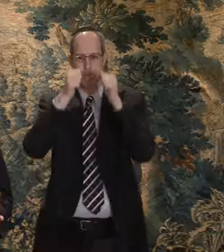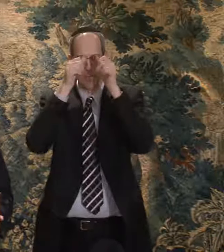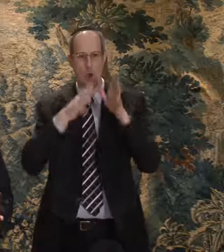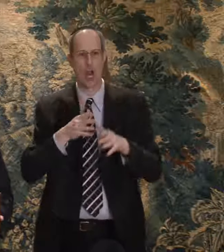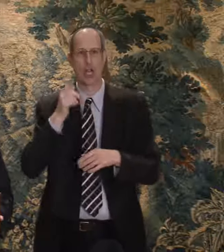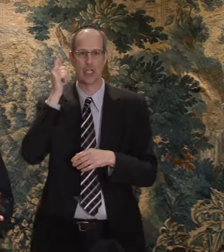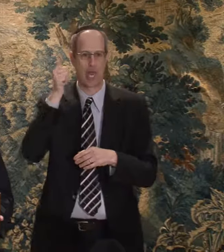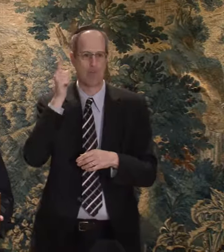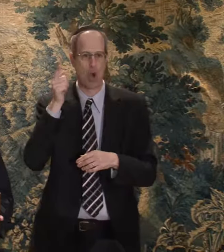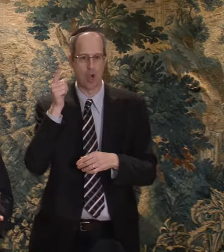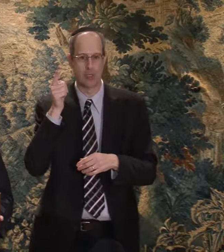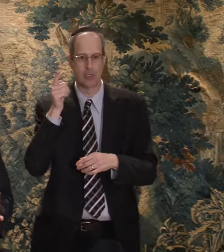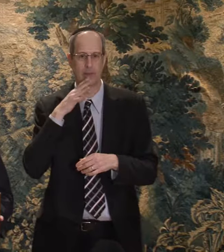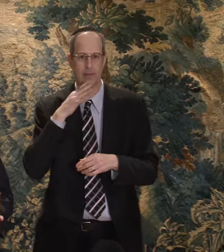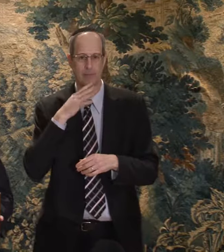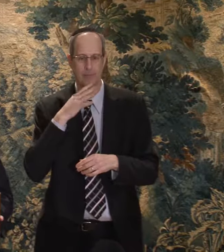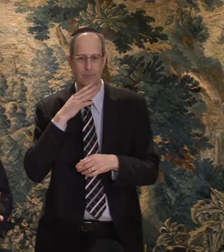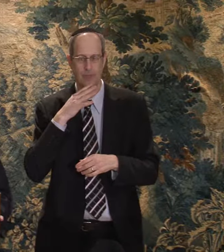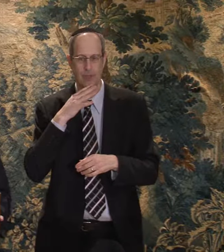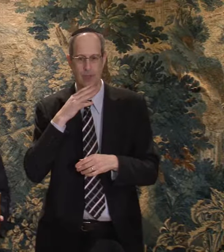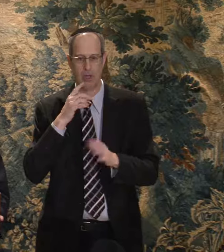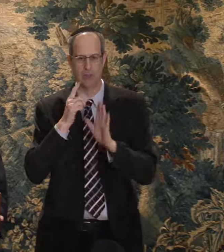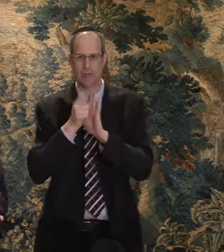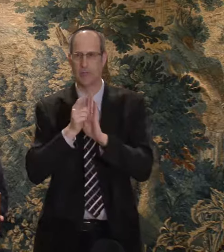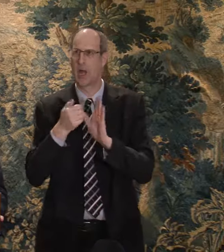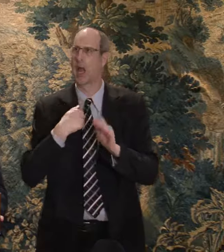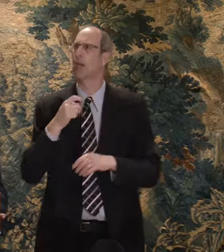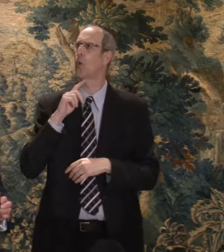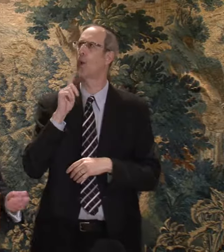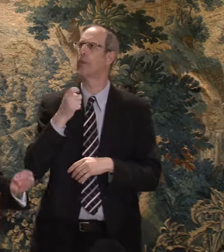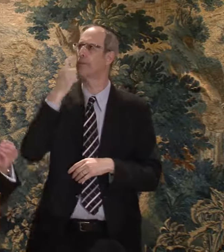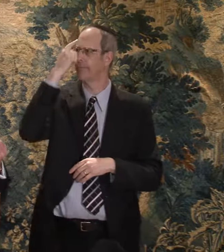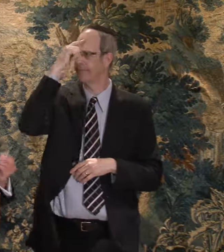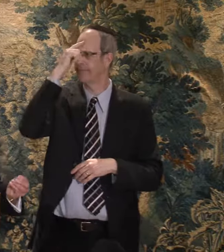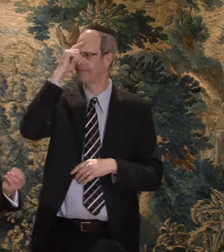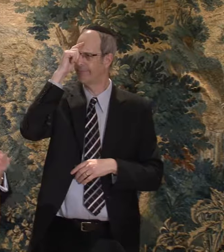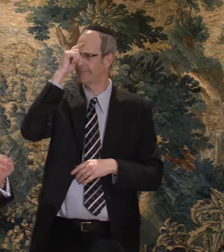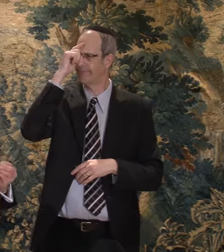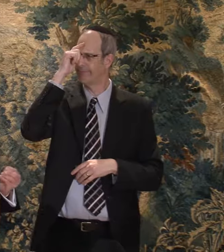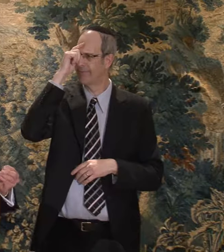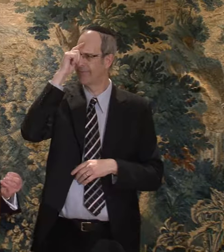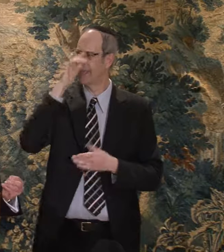bullshit oh ma suddenly he had a question and he got so angry at himself